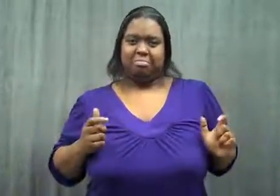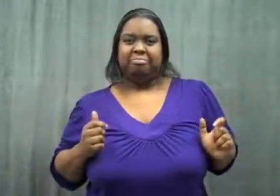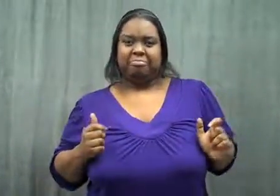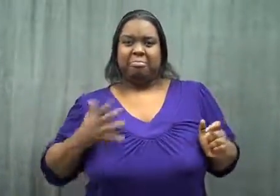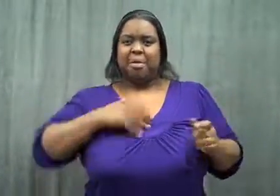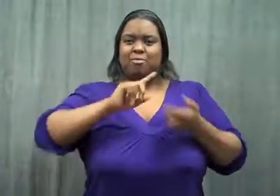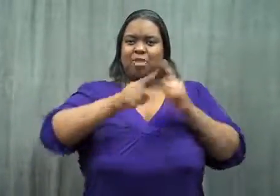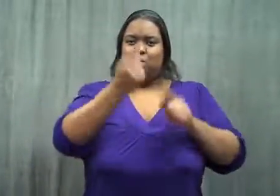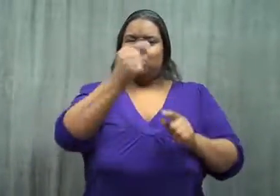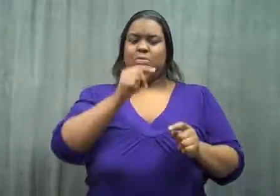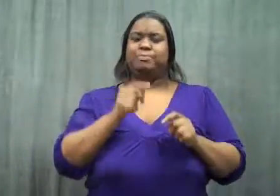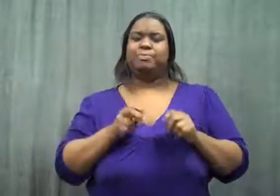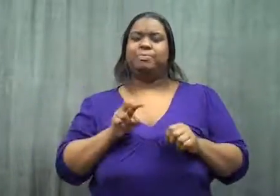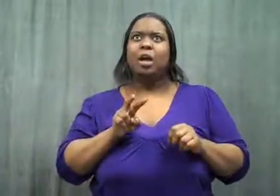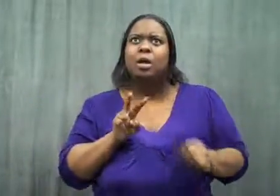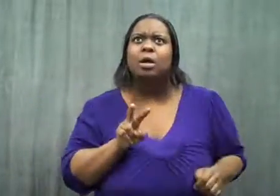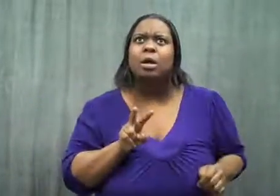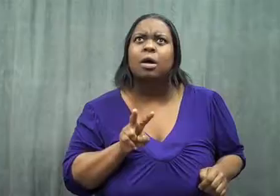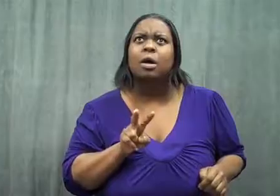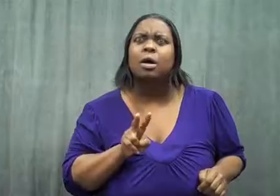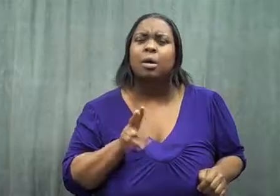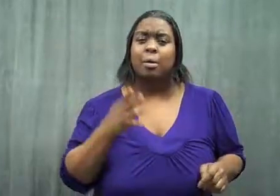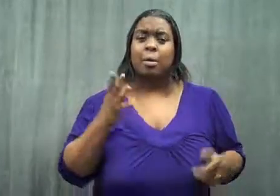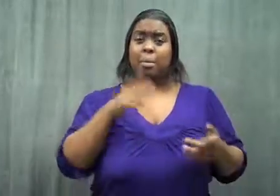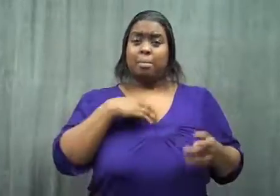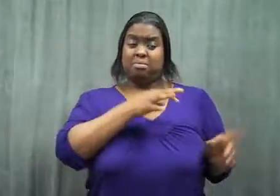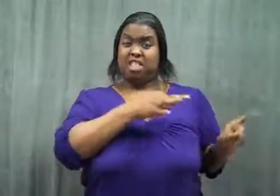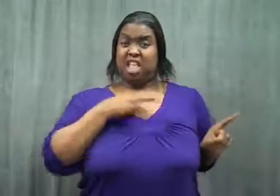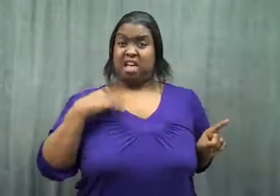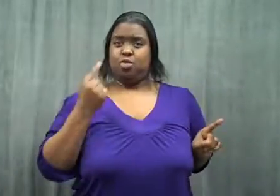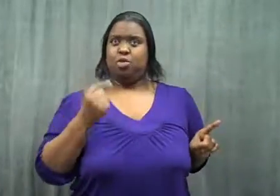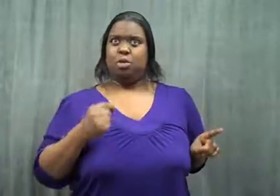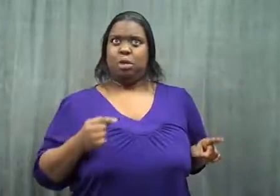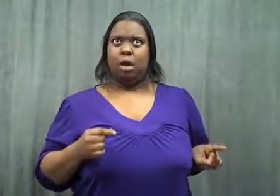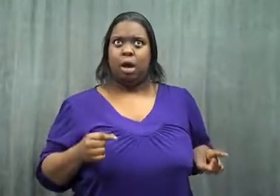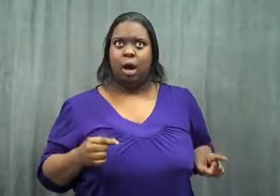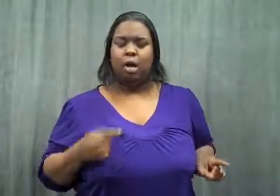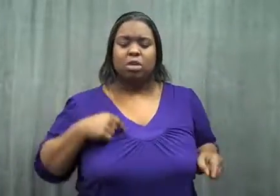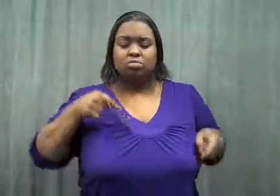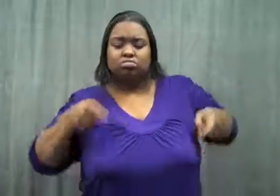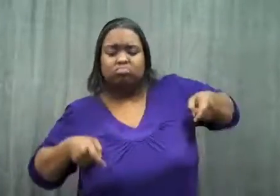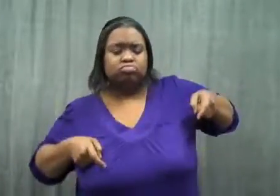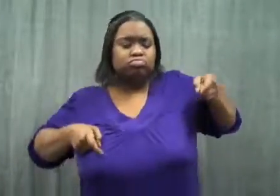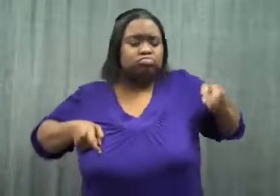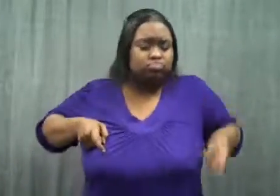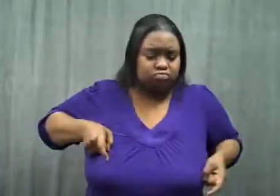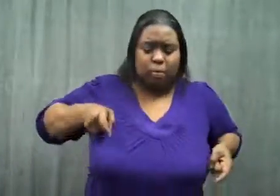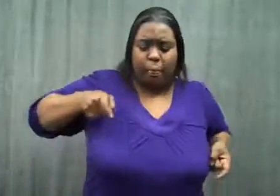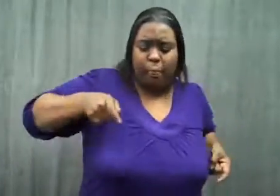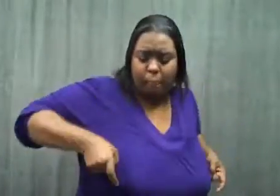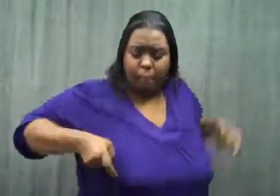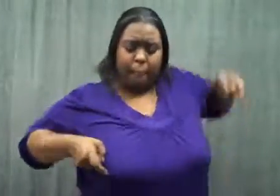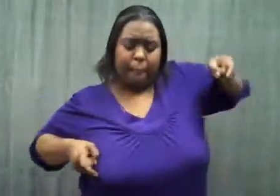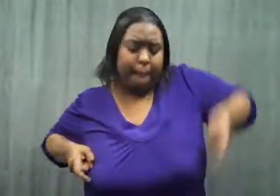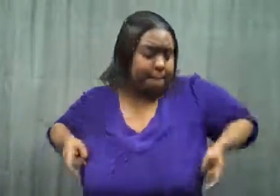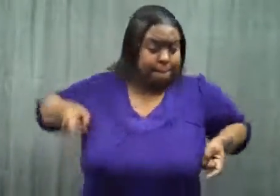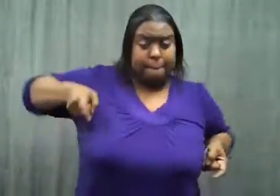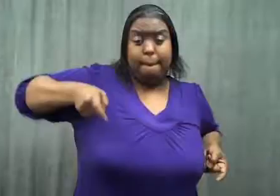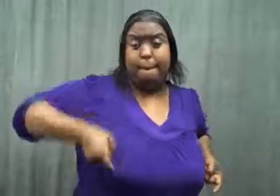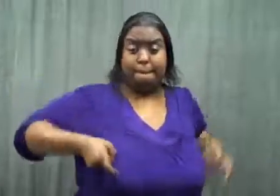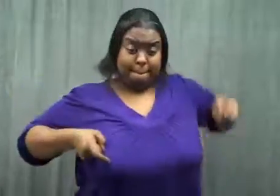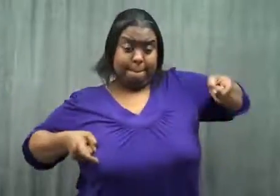My friend and the staff stared as I went down the steps.